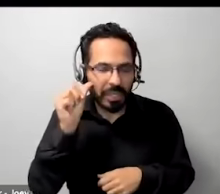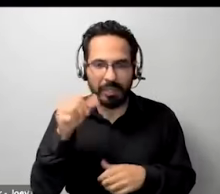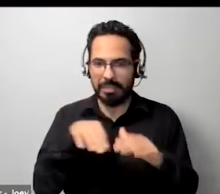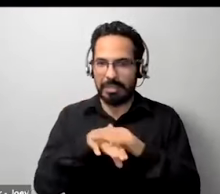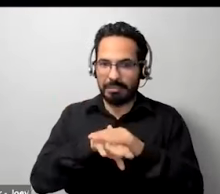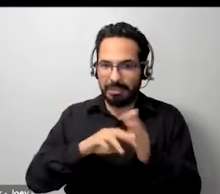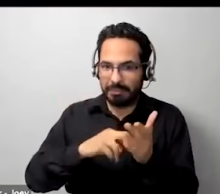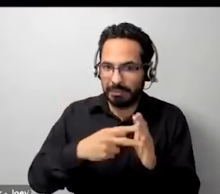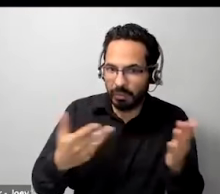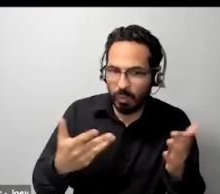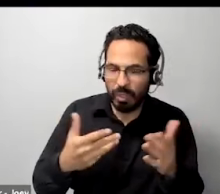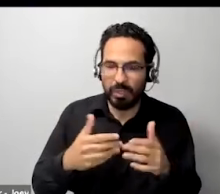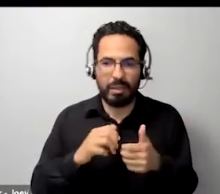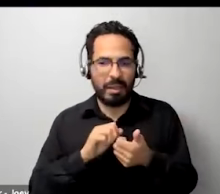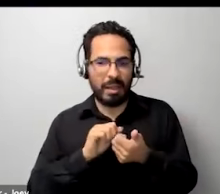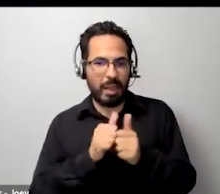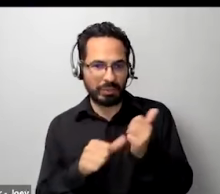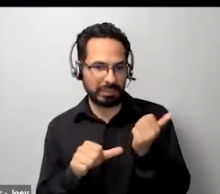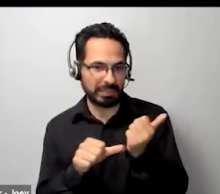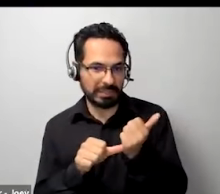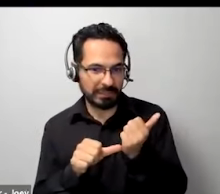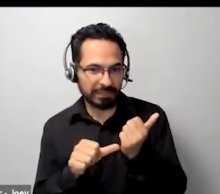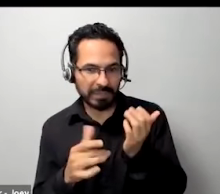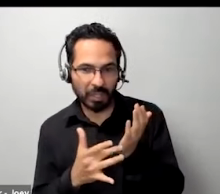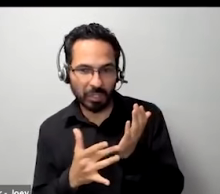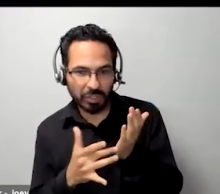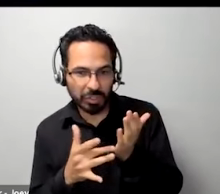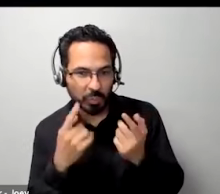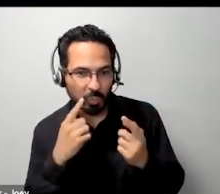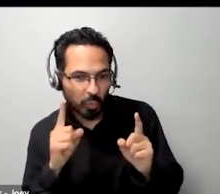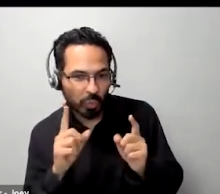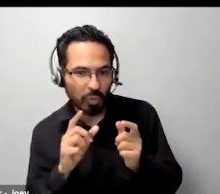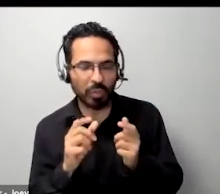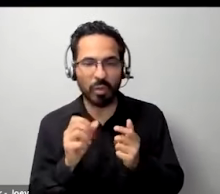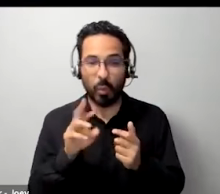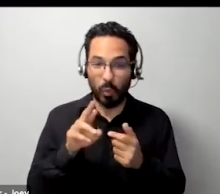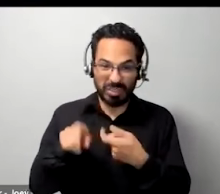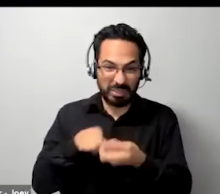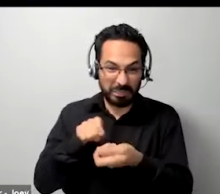how does assist technology work? Or do they have very specific questions about, I don't know